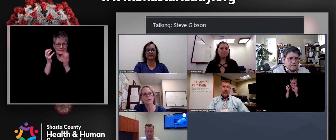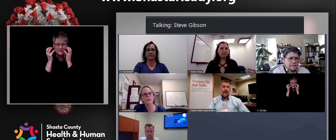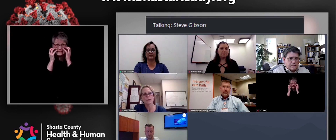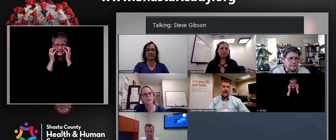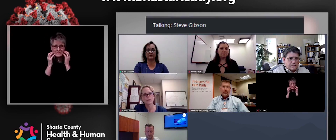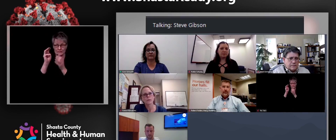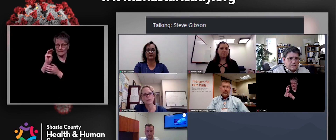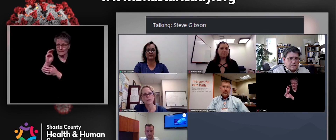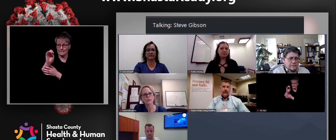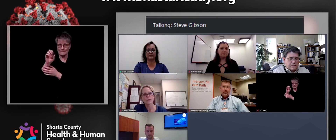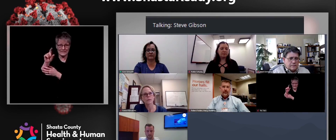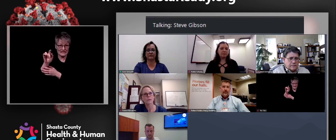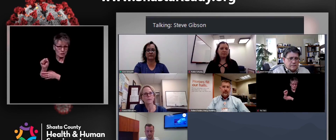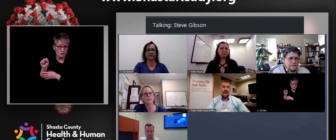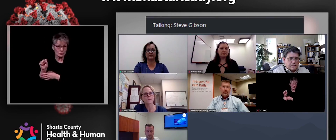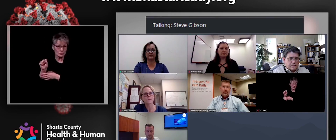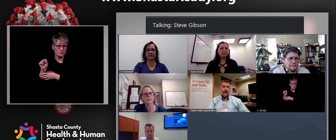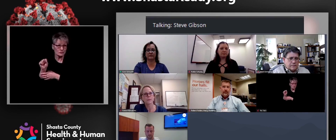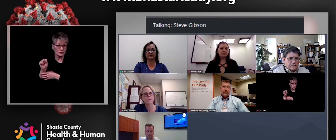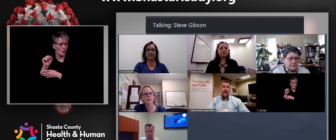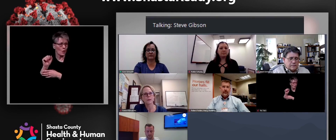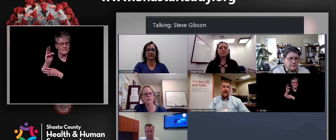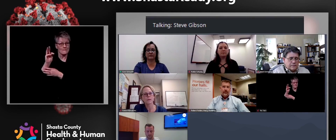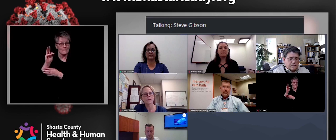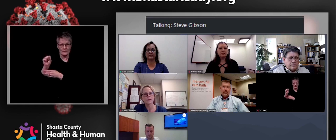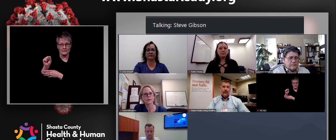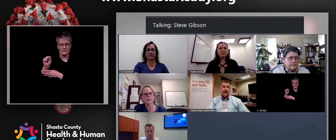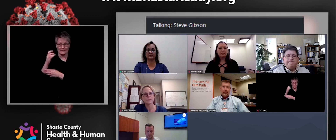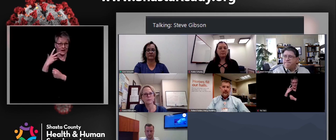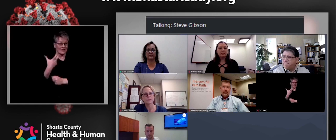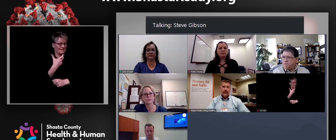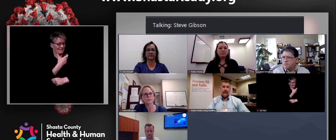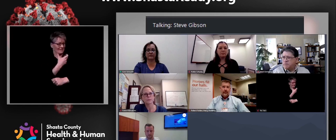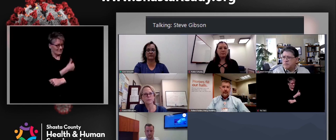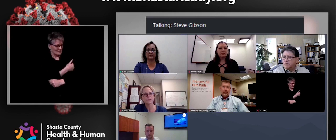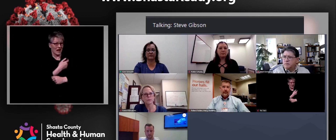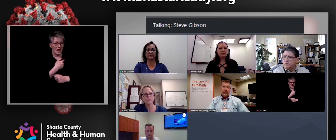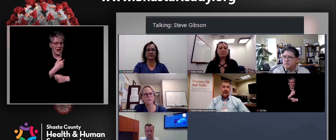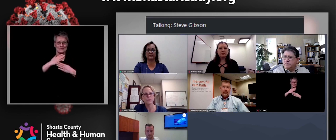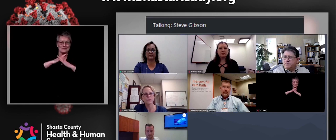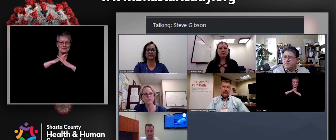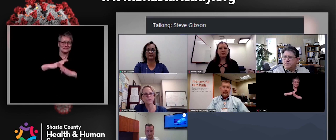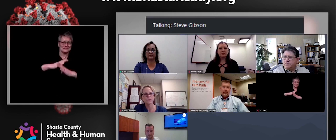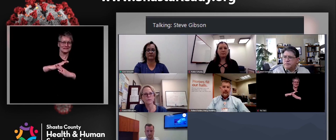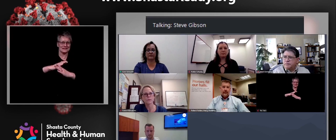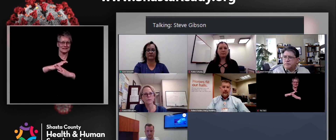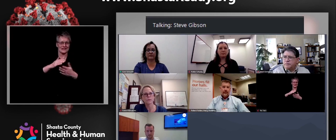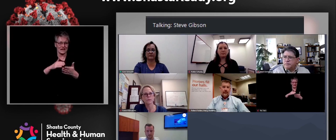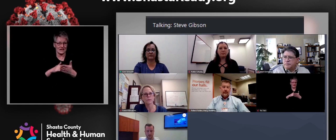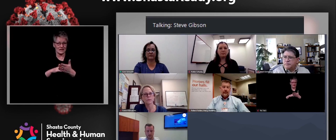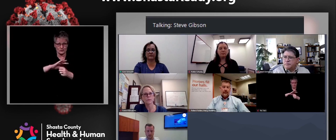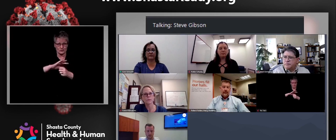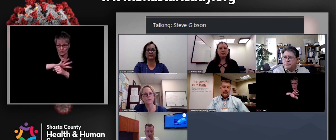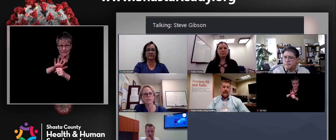of my life against coronavirus, or will this virus mutate to a degree by next year that